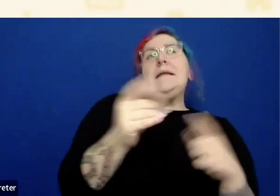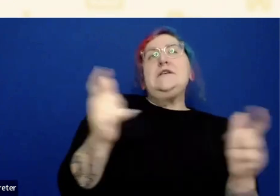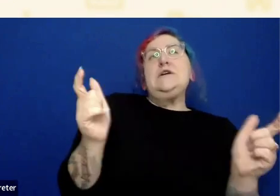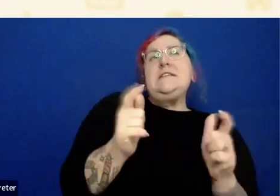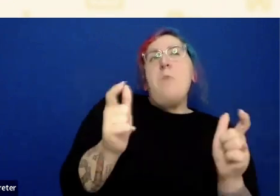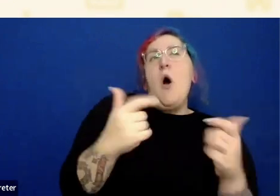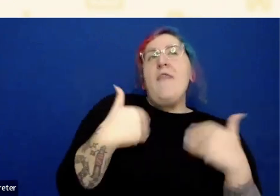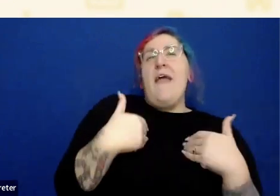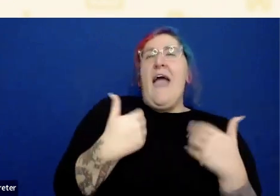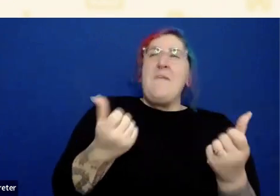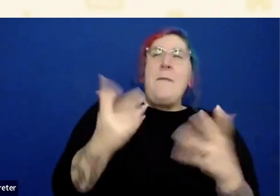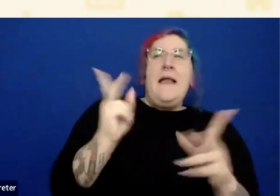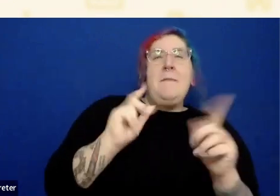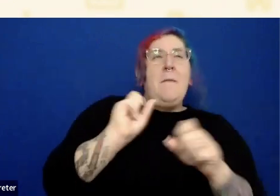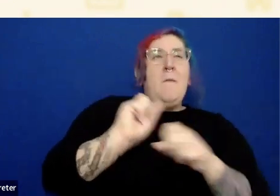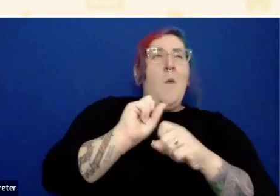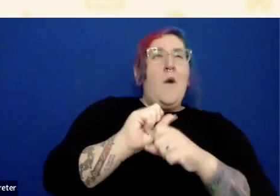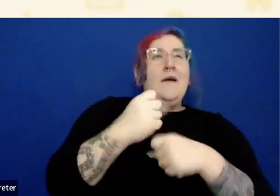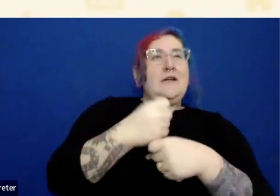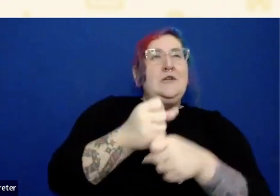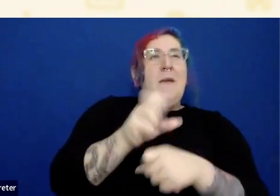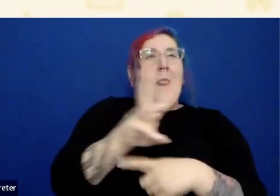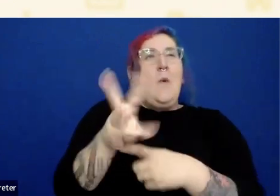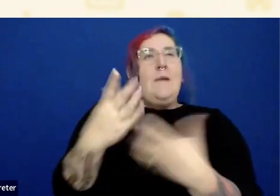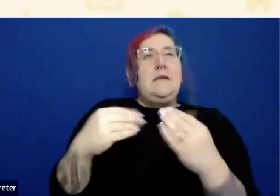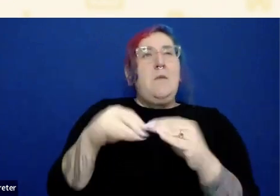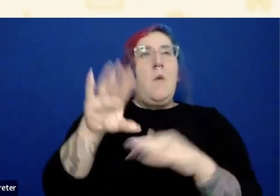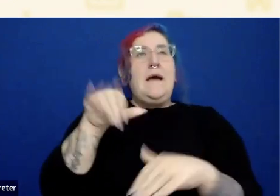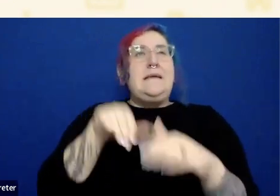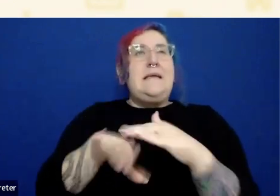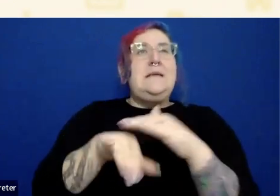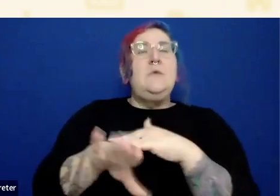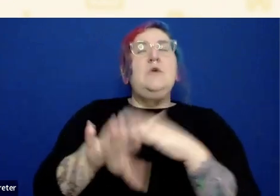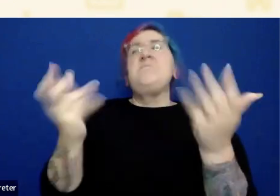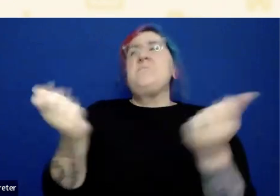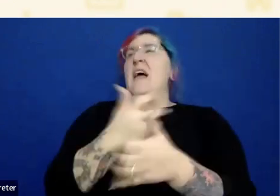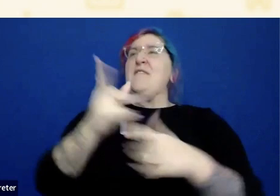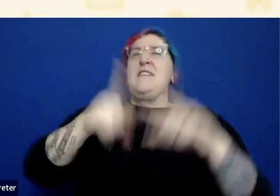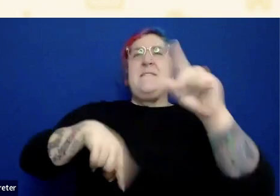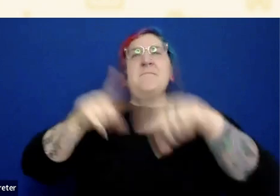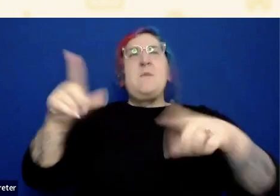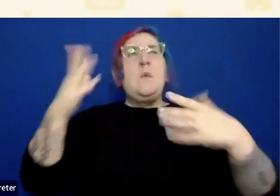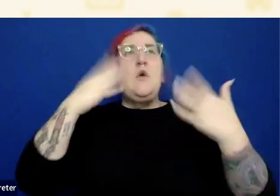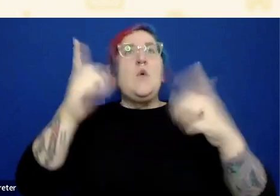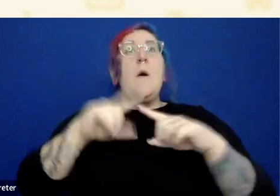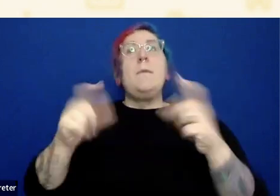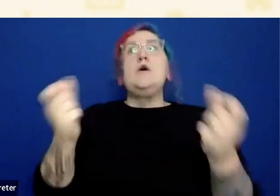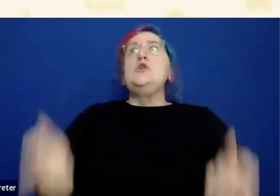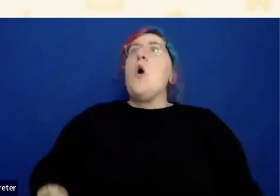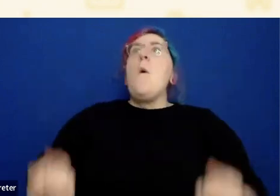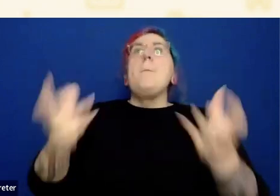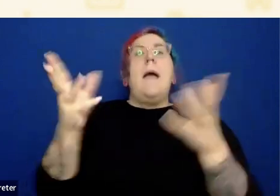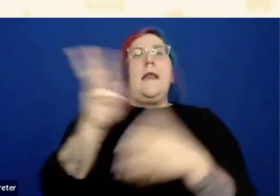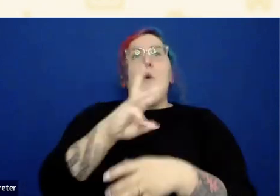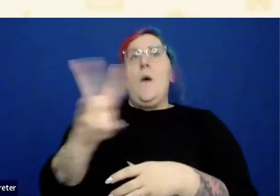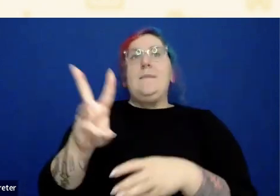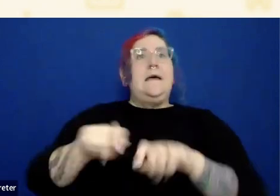However, the reality is there's so many pages being pumped out onto the web at any given moment in time, which is